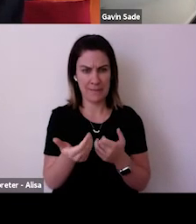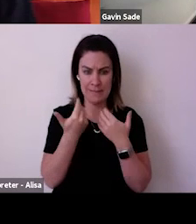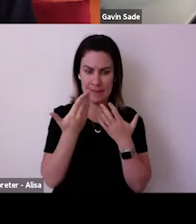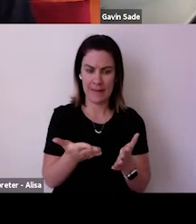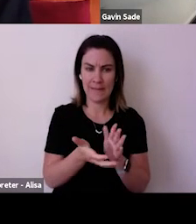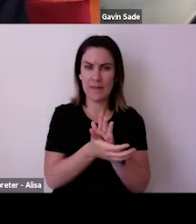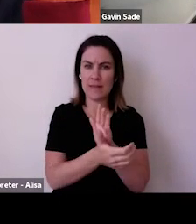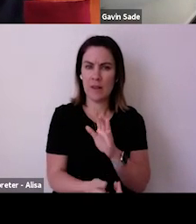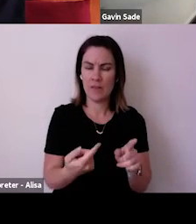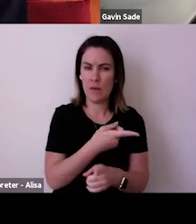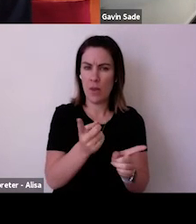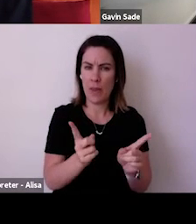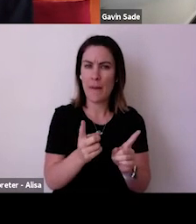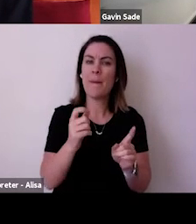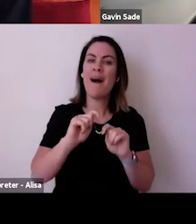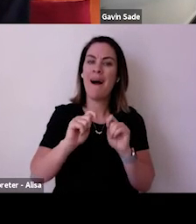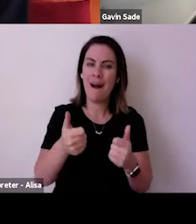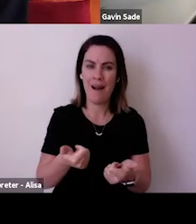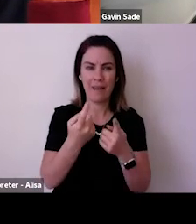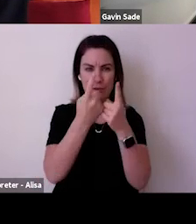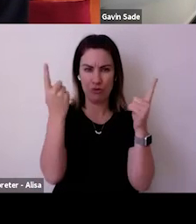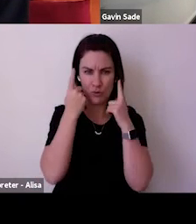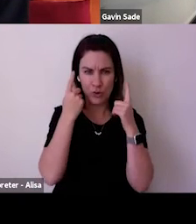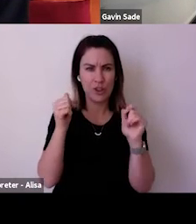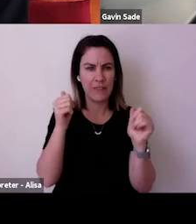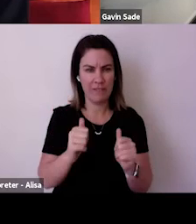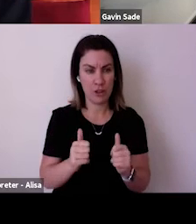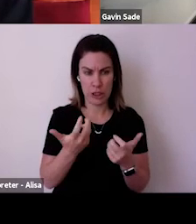and then how they can contribute to the workplaces of the future. Next slide.